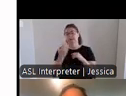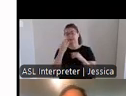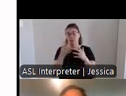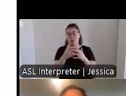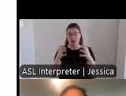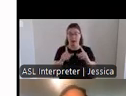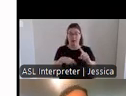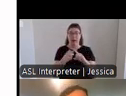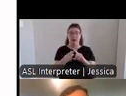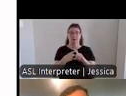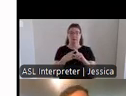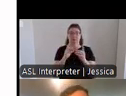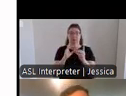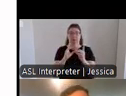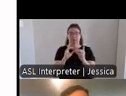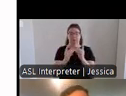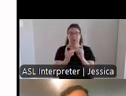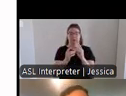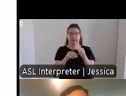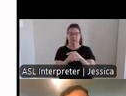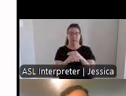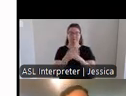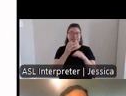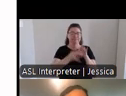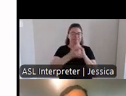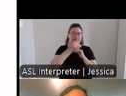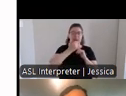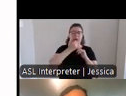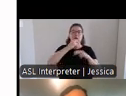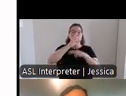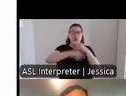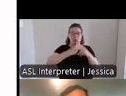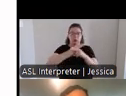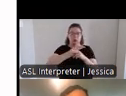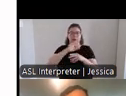And so the teachers for CHID, they asked me to put together a session of instruction